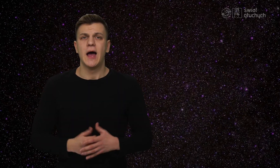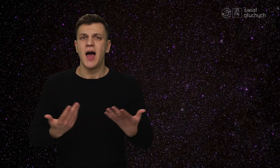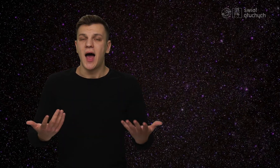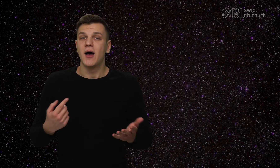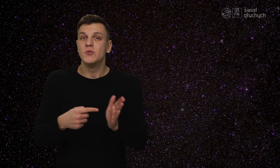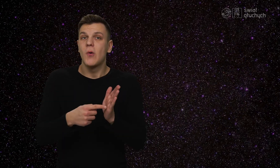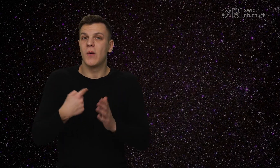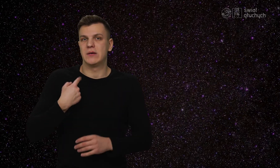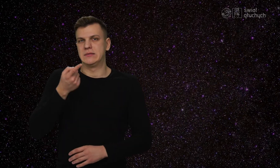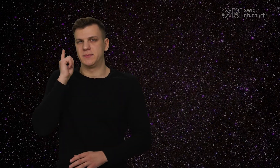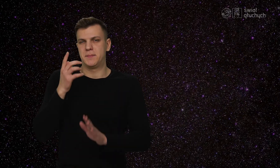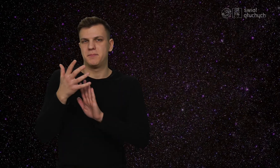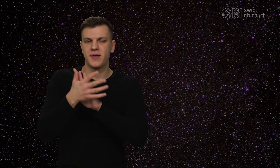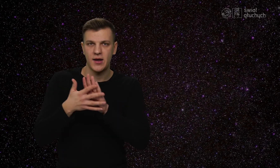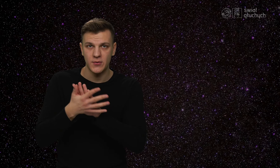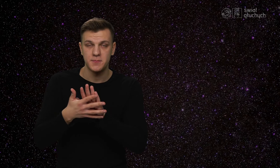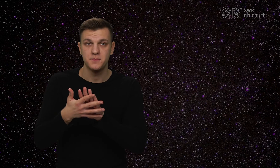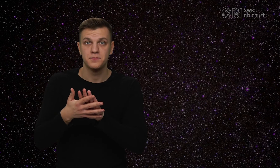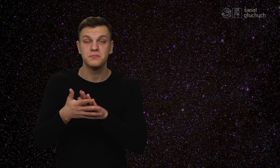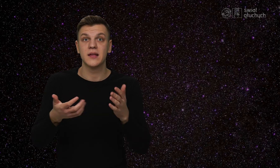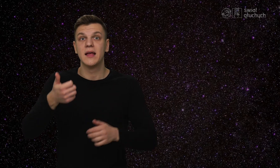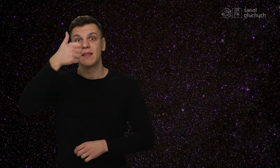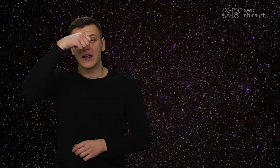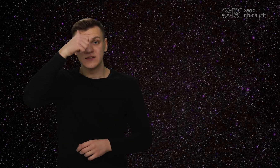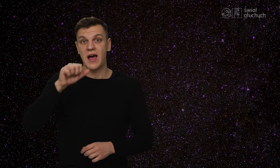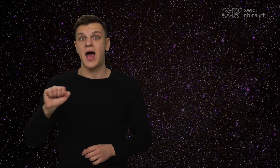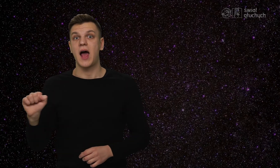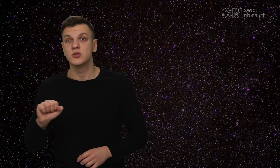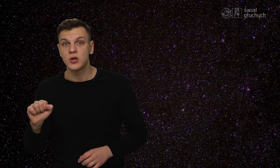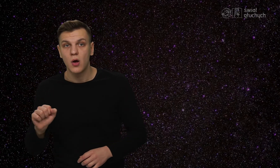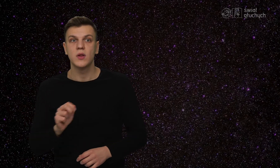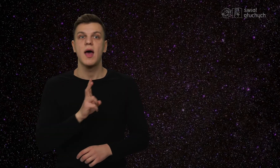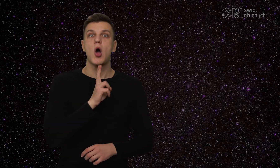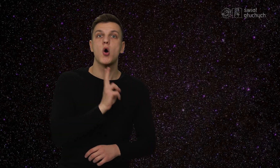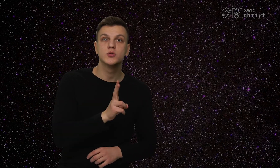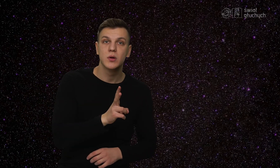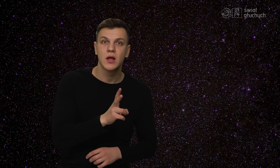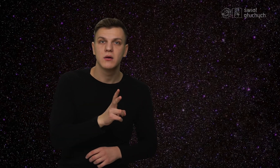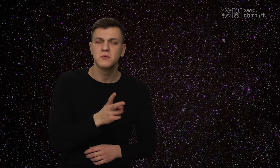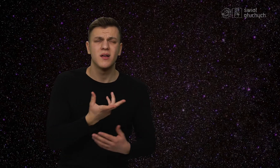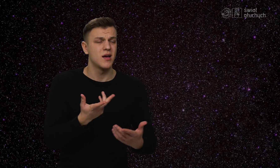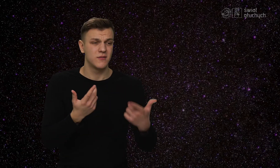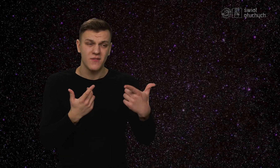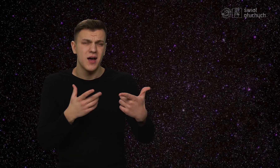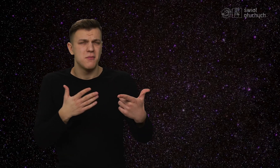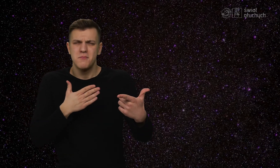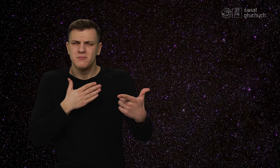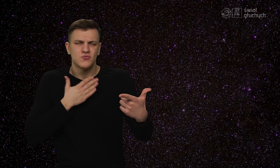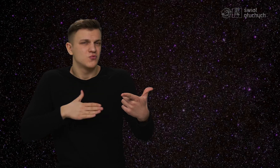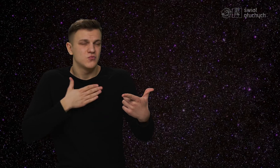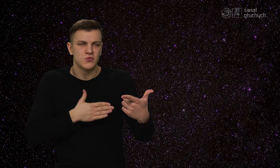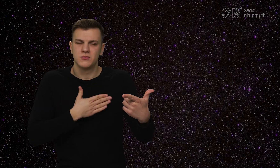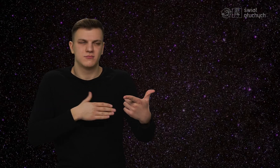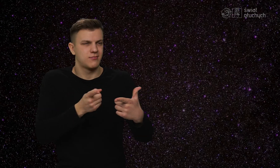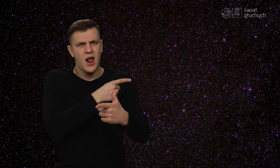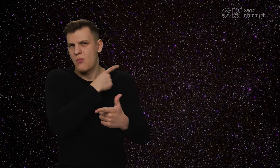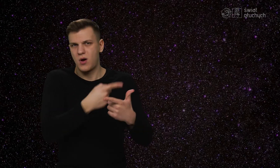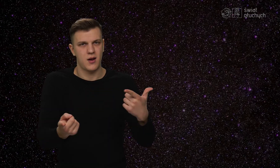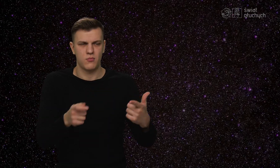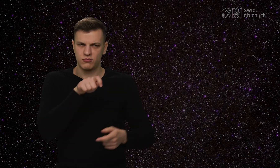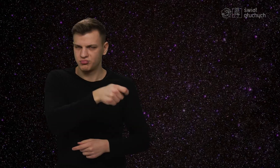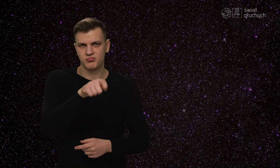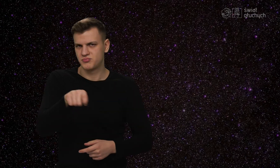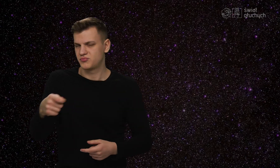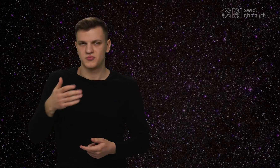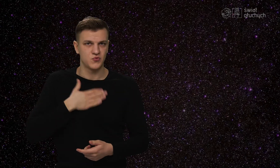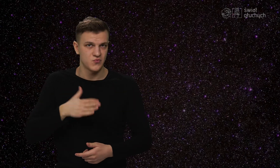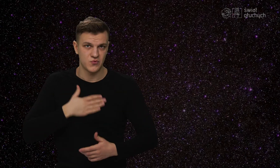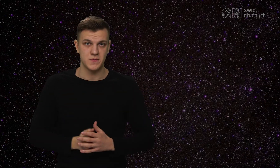This division is not official.